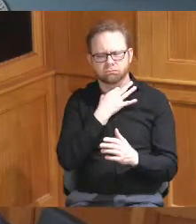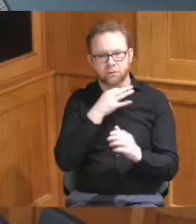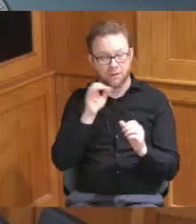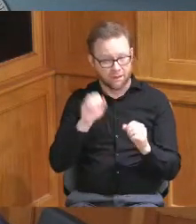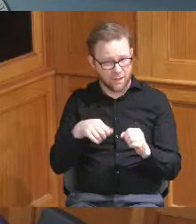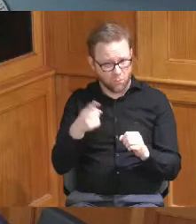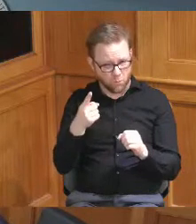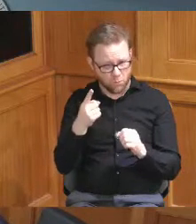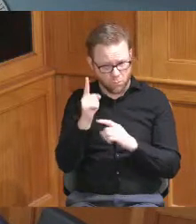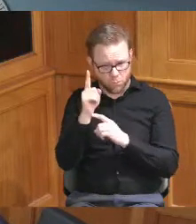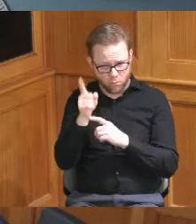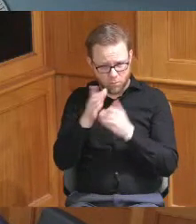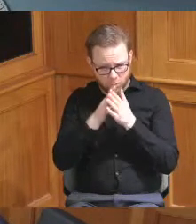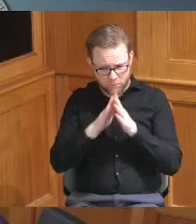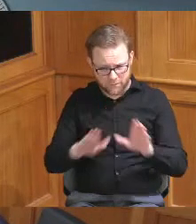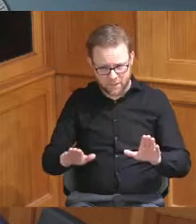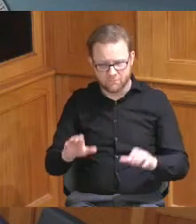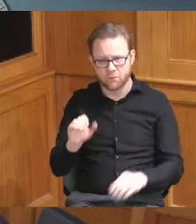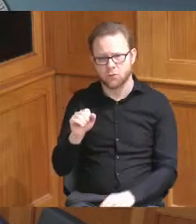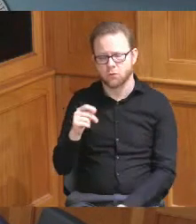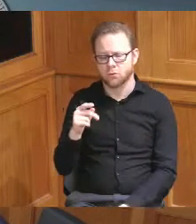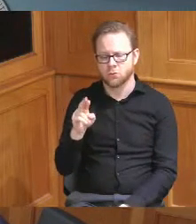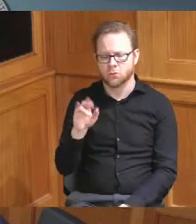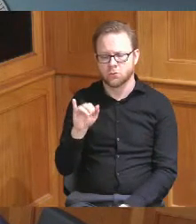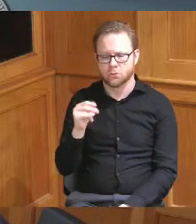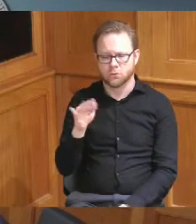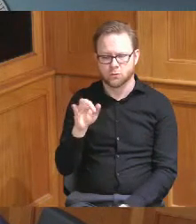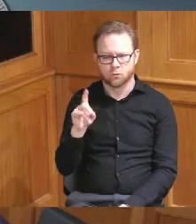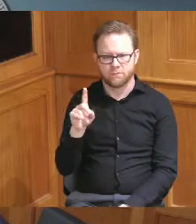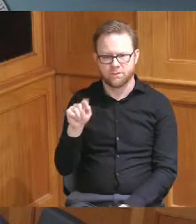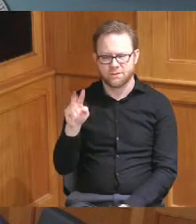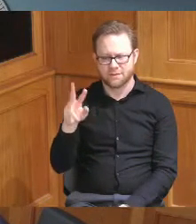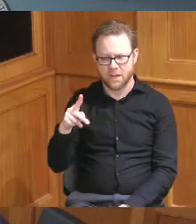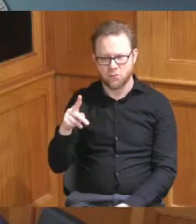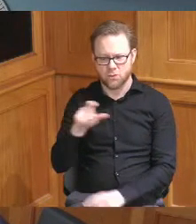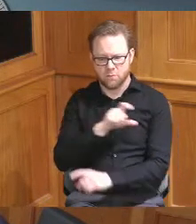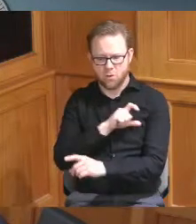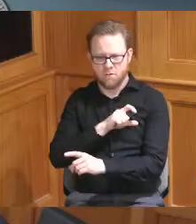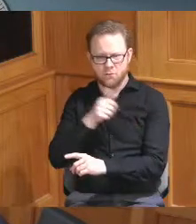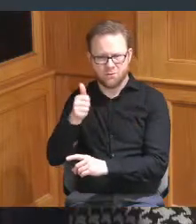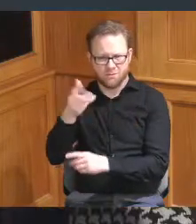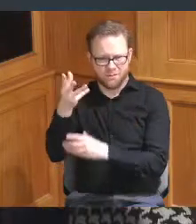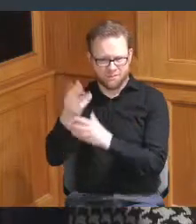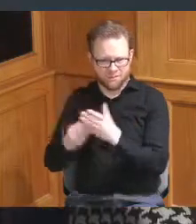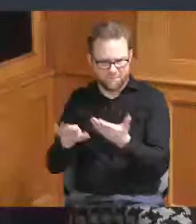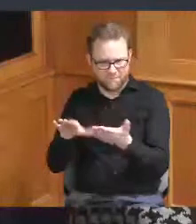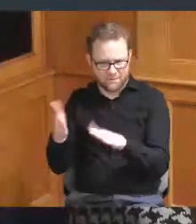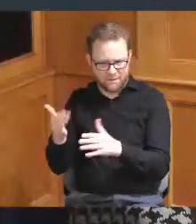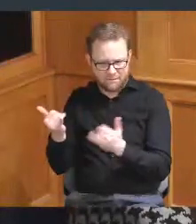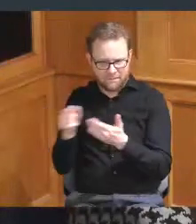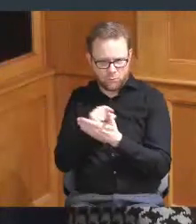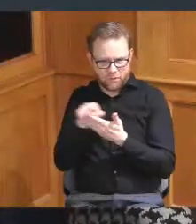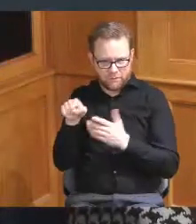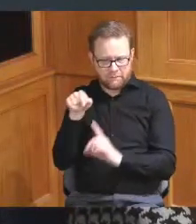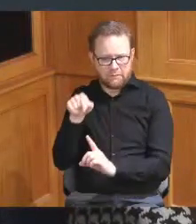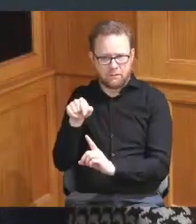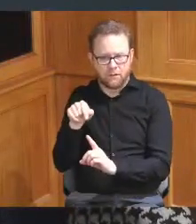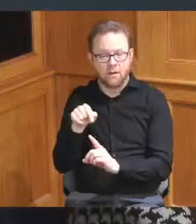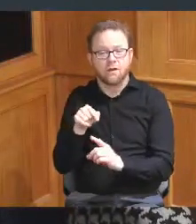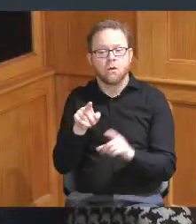silence for the Springfield Township officer that lost his life this week and also William Dunson